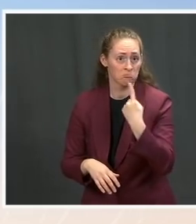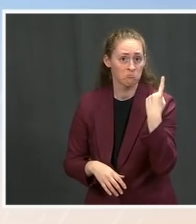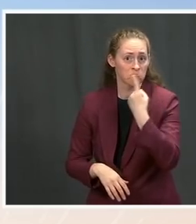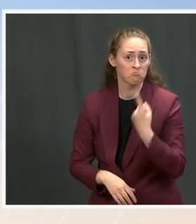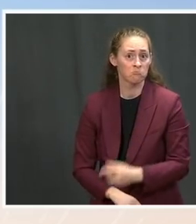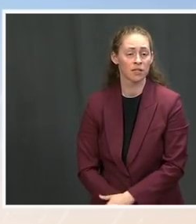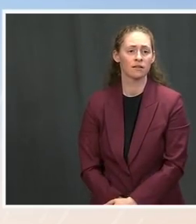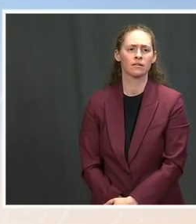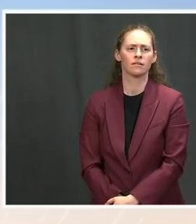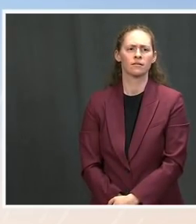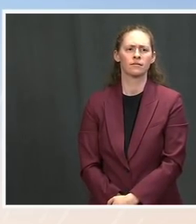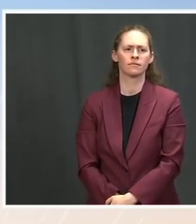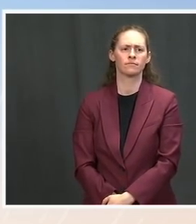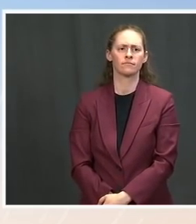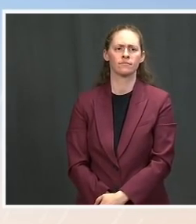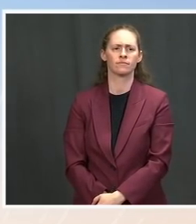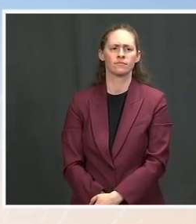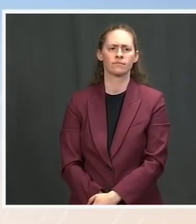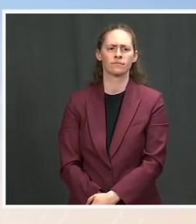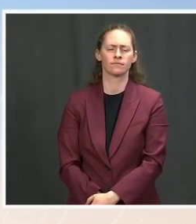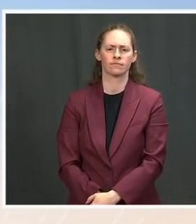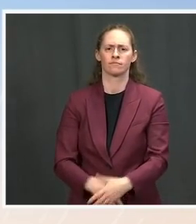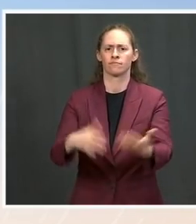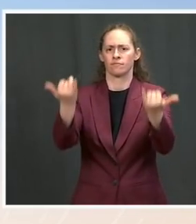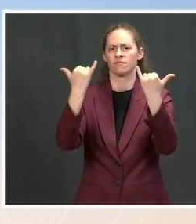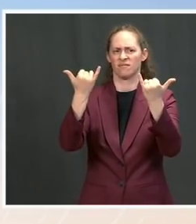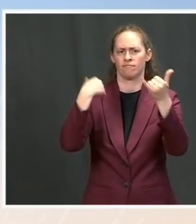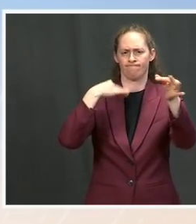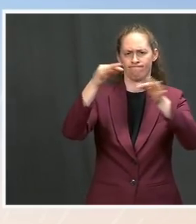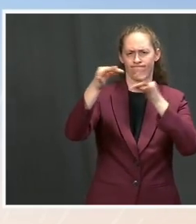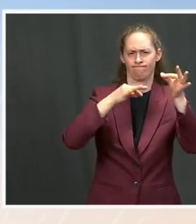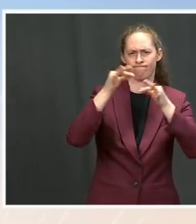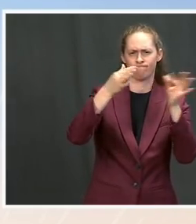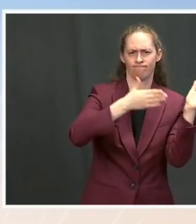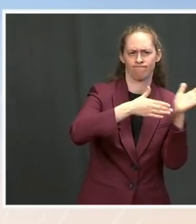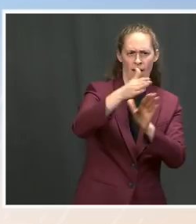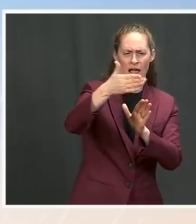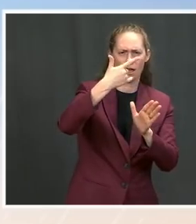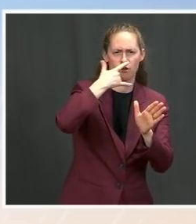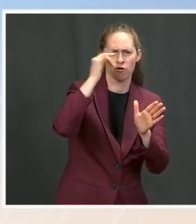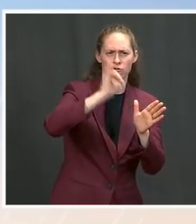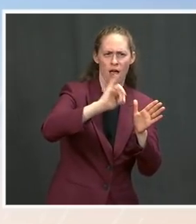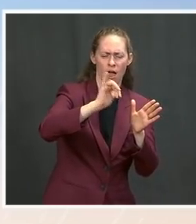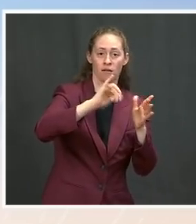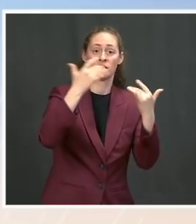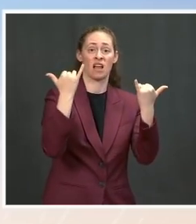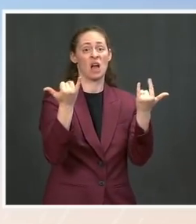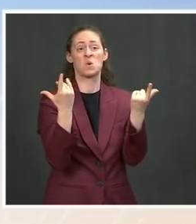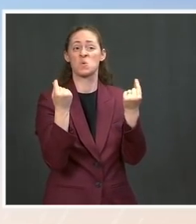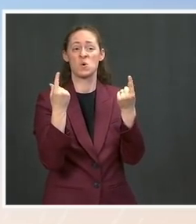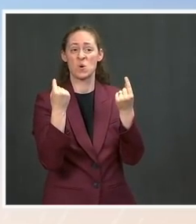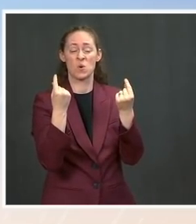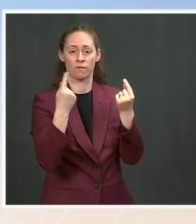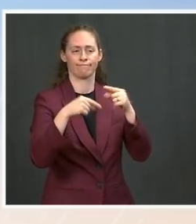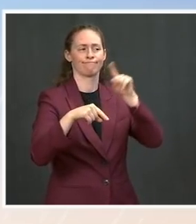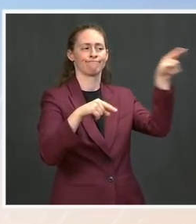I expect we'll have discussions with members of Congress about components of each. Different members have -- support or are more excited